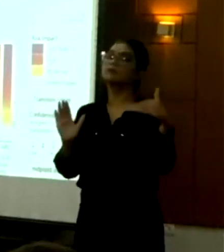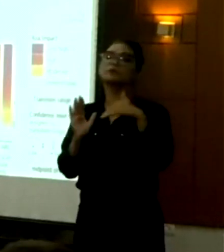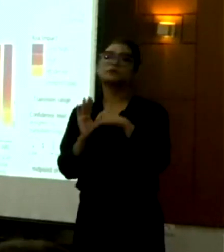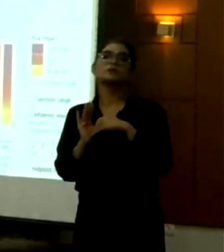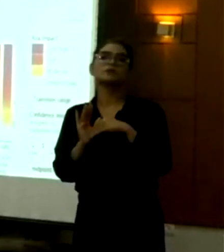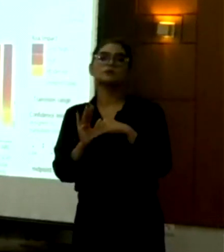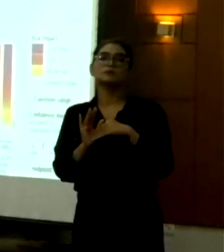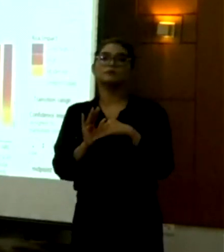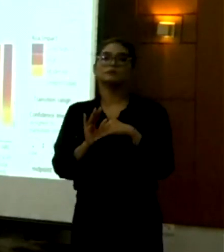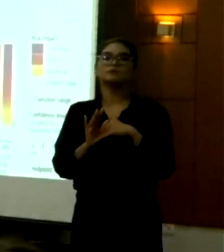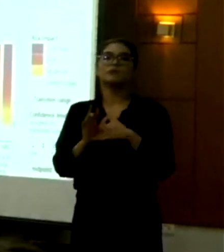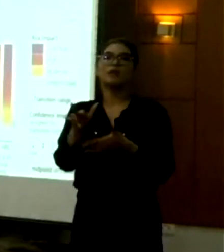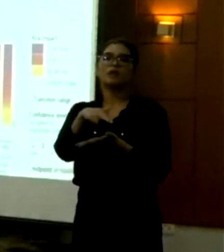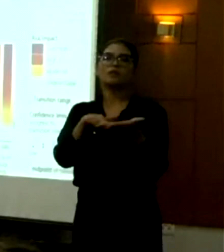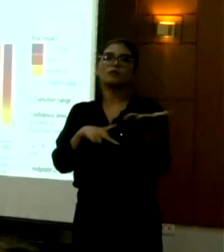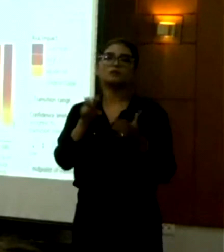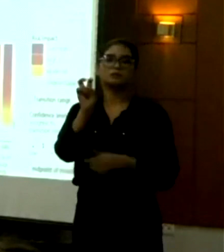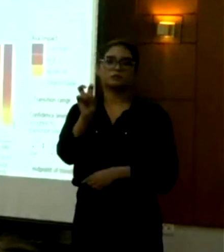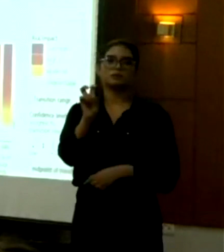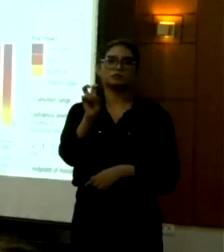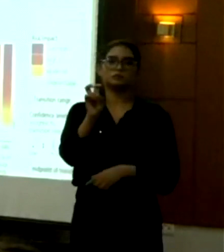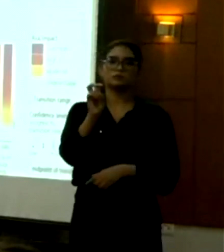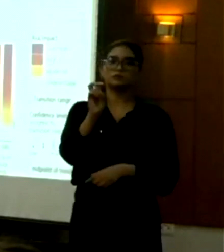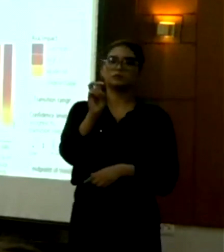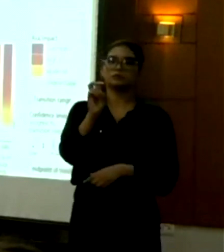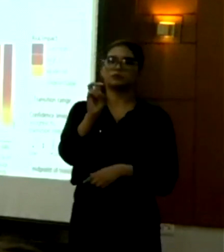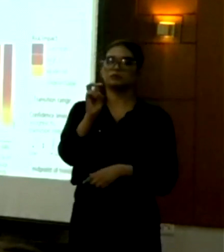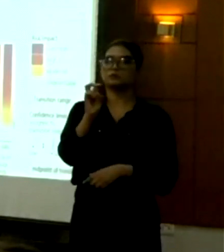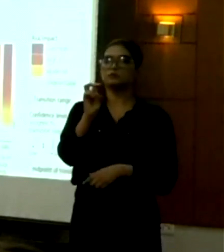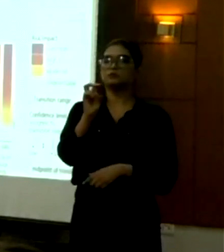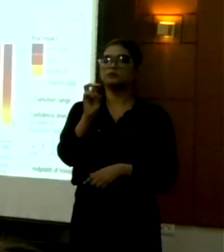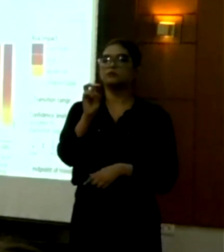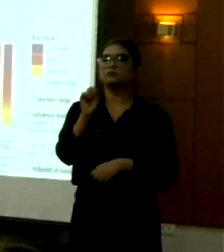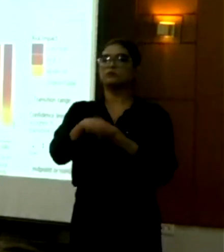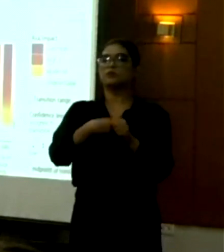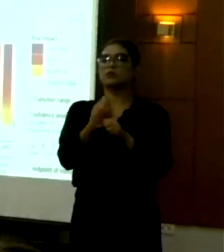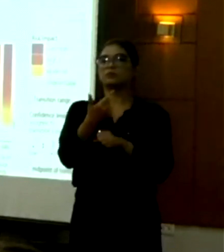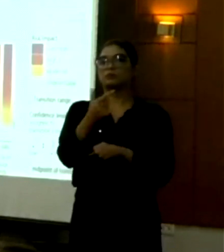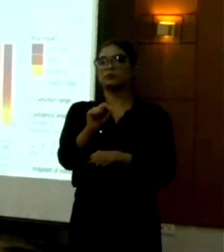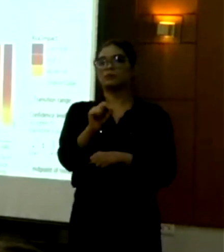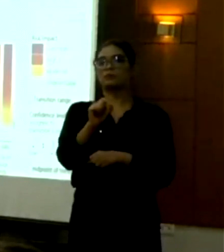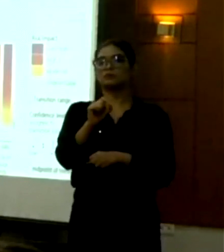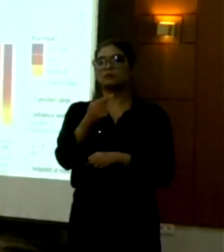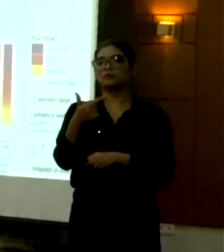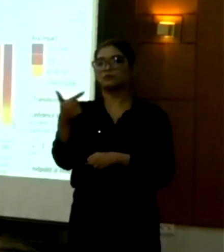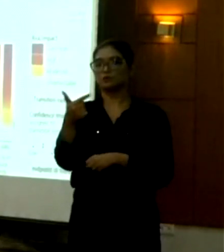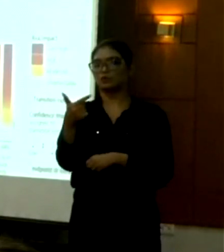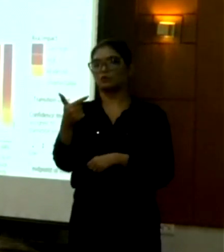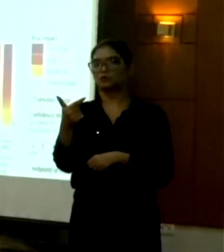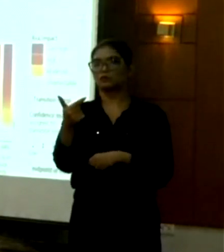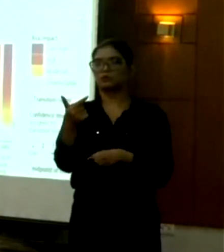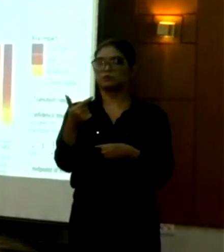report five in two thousand and twenty-two there was report six or five it was two thousand and fourteen